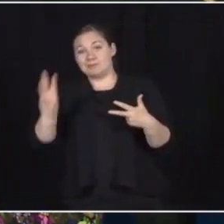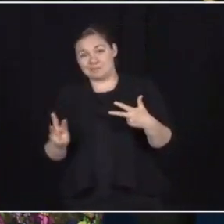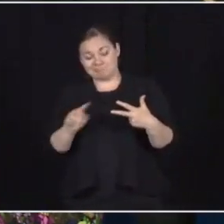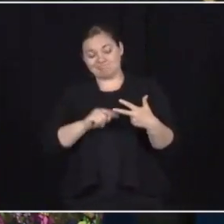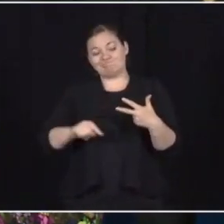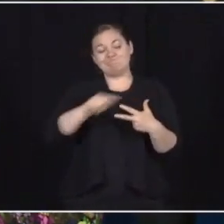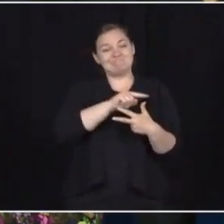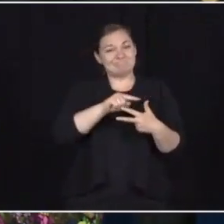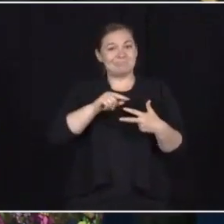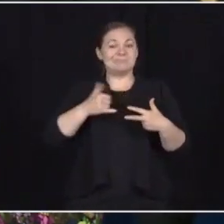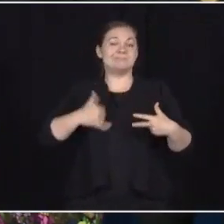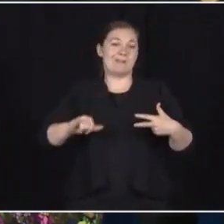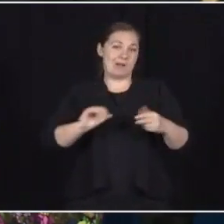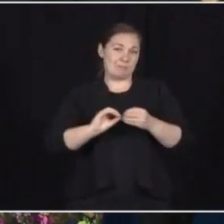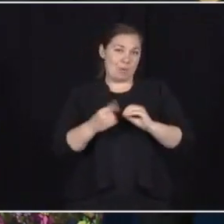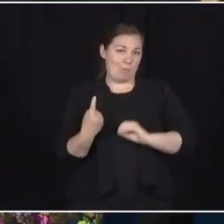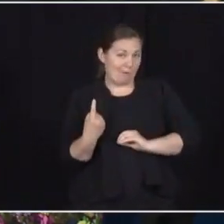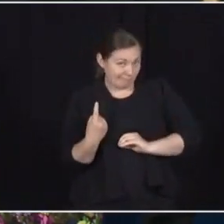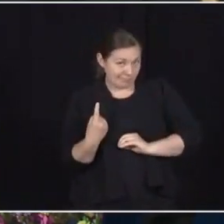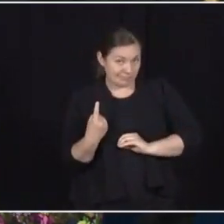you to please be patient.